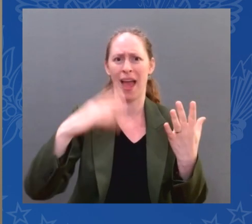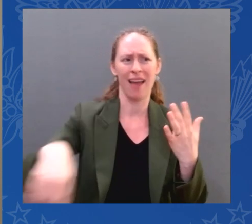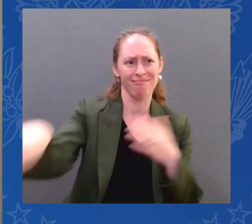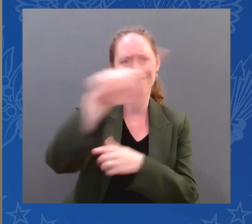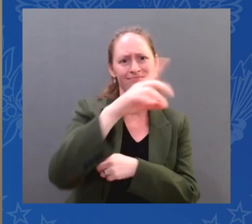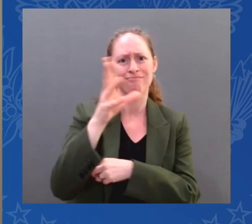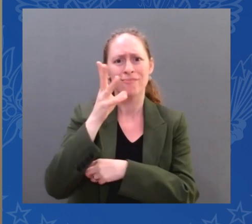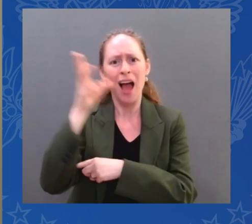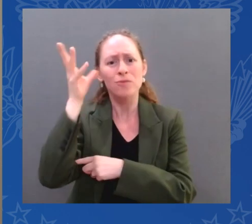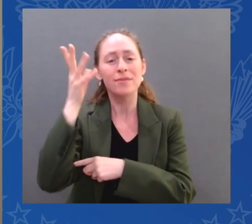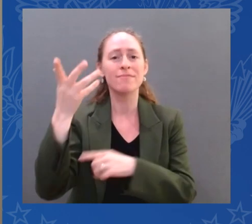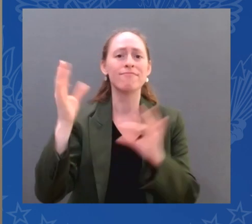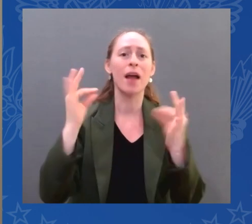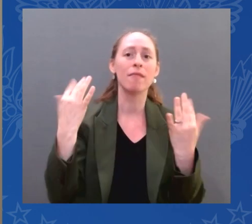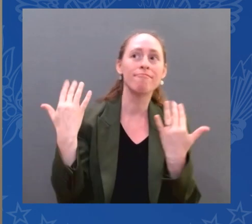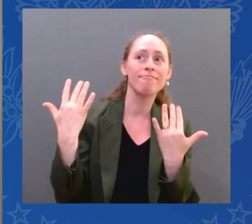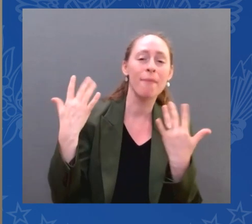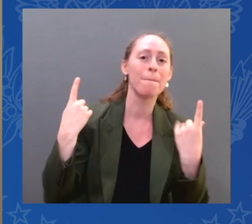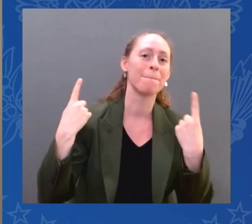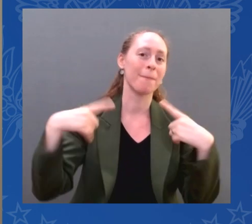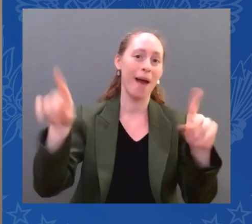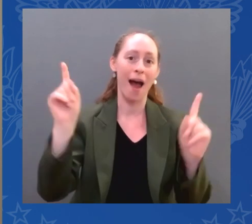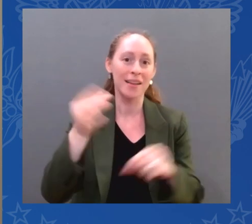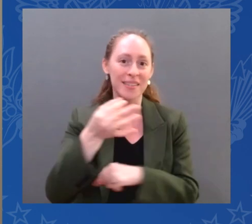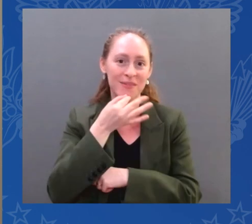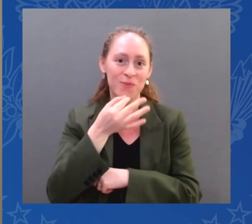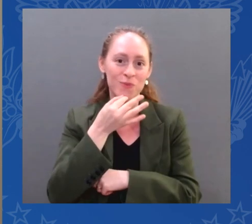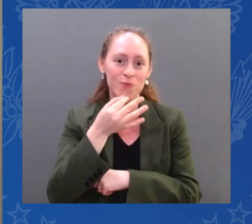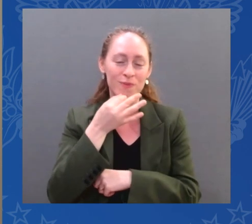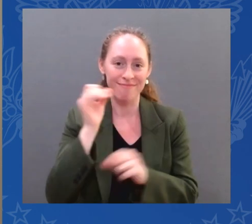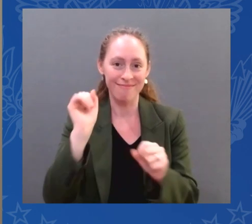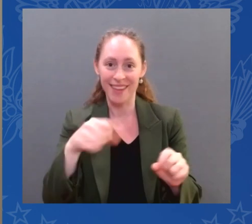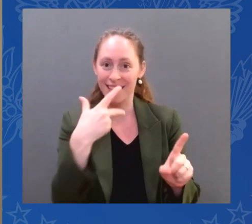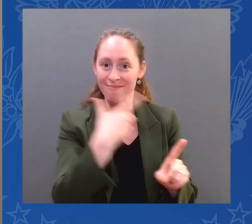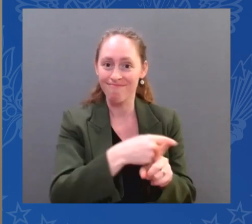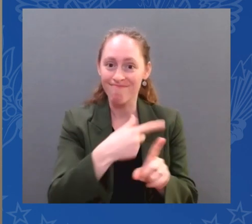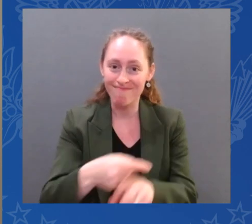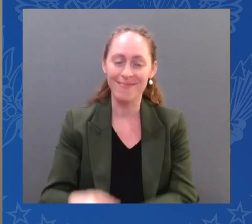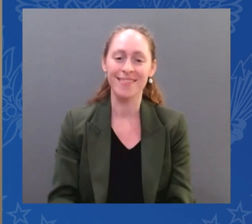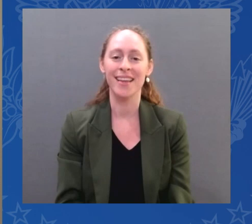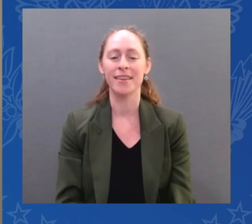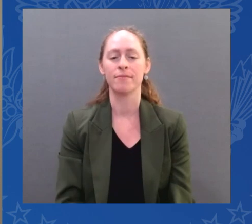because it allows multigenerational households to ensure everyone in the household is vaccinated.